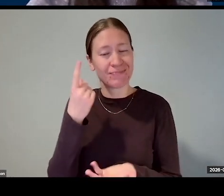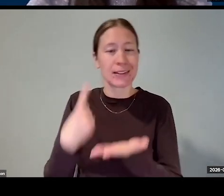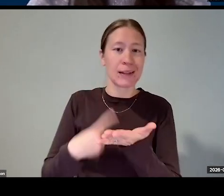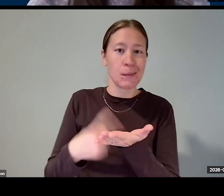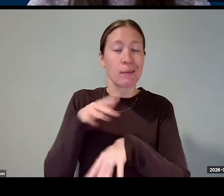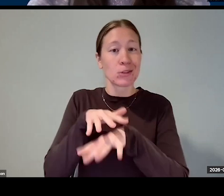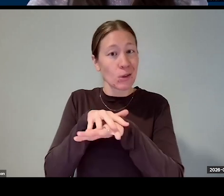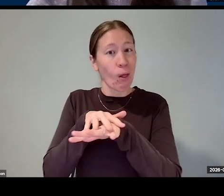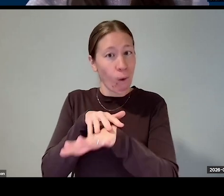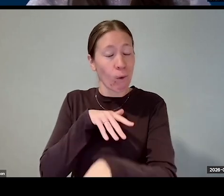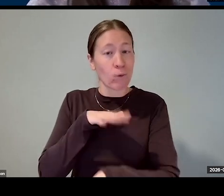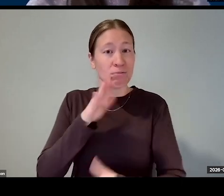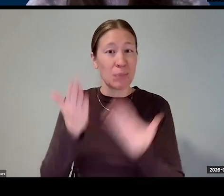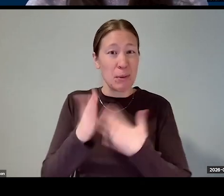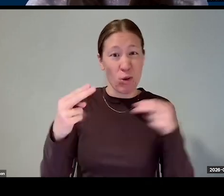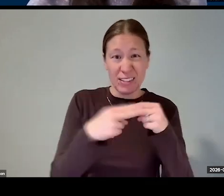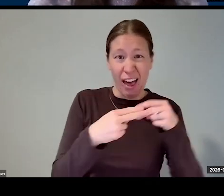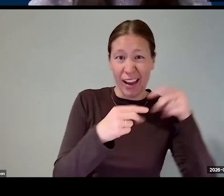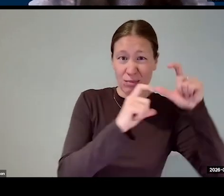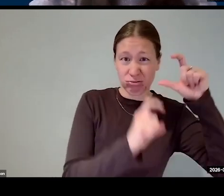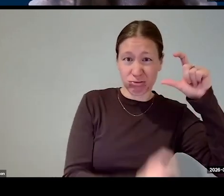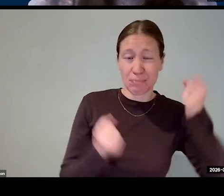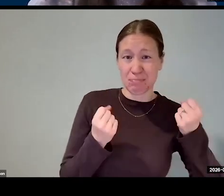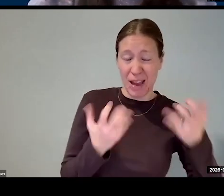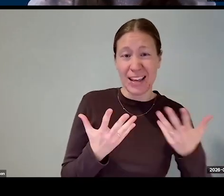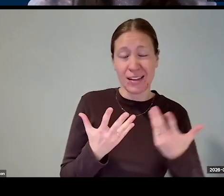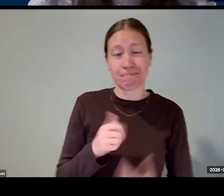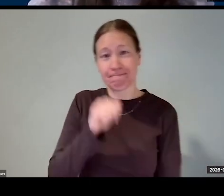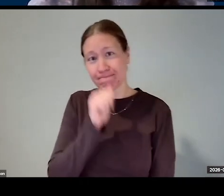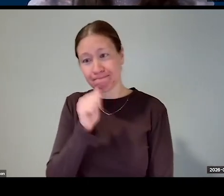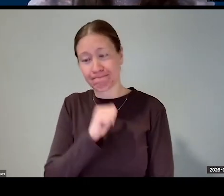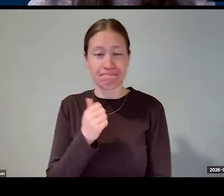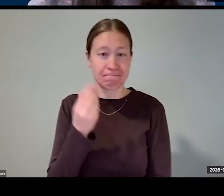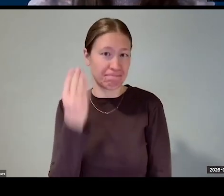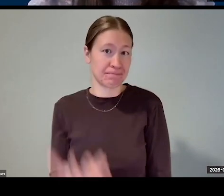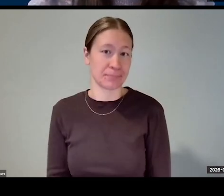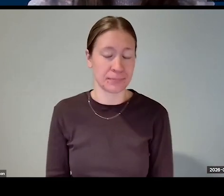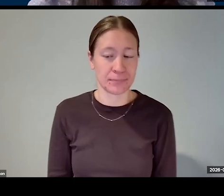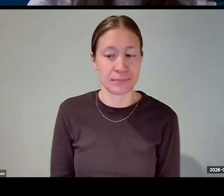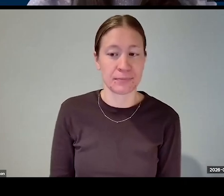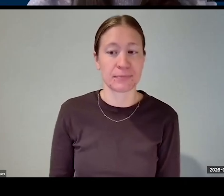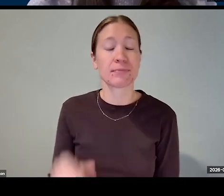of content in your slide deck, just as a heads up. Some additional things you can do in Grackle,